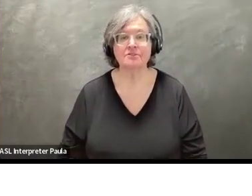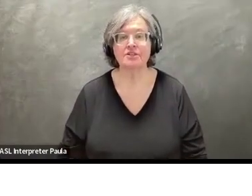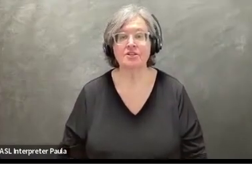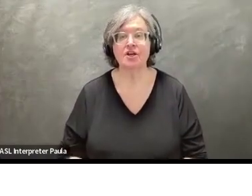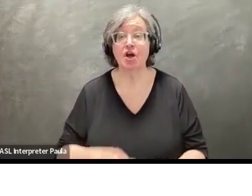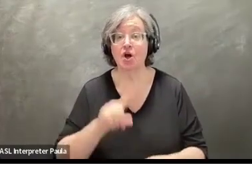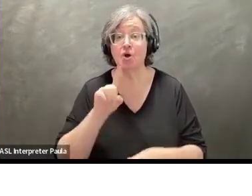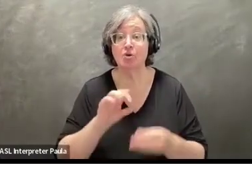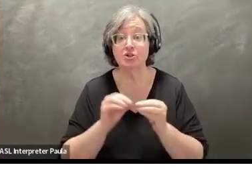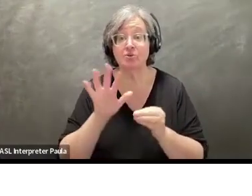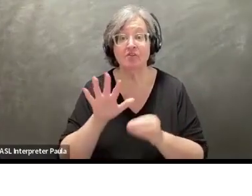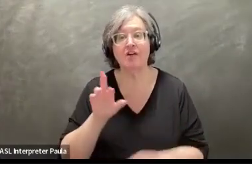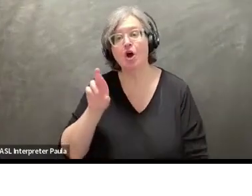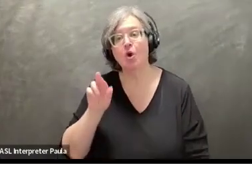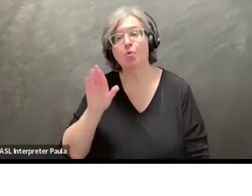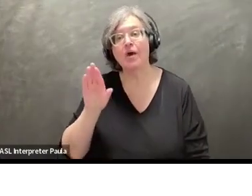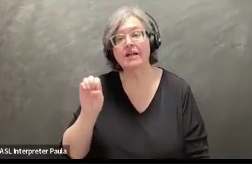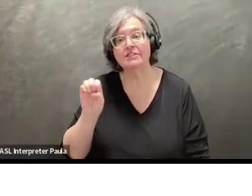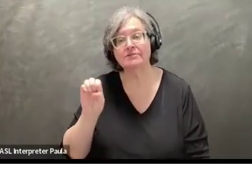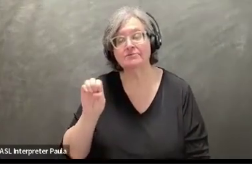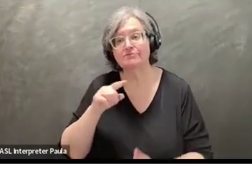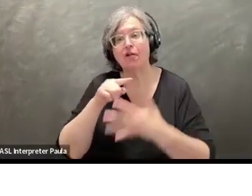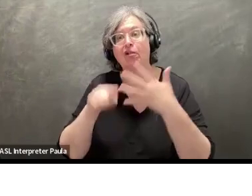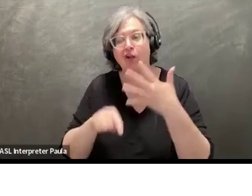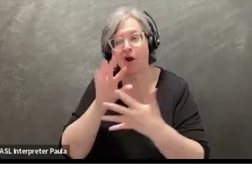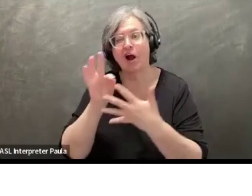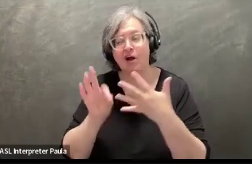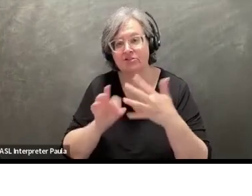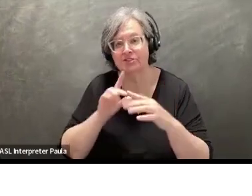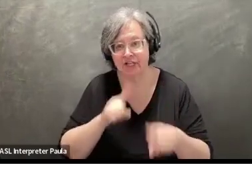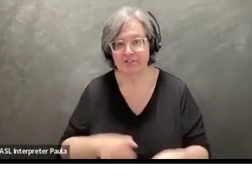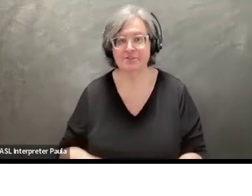what is your race? There are a number of options there, and